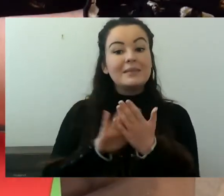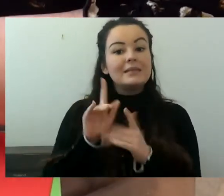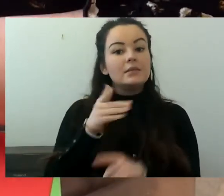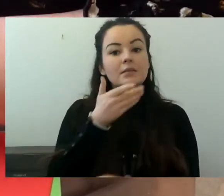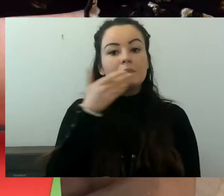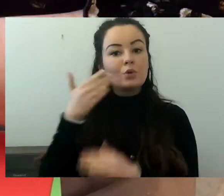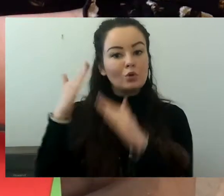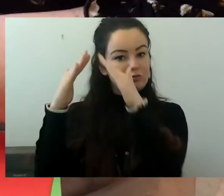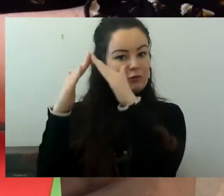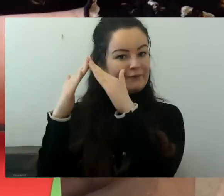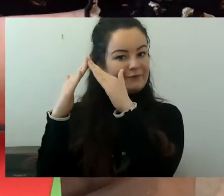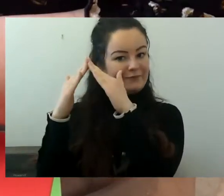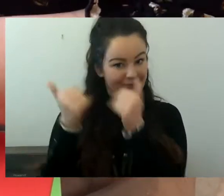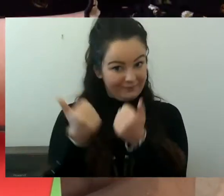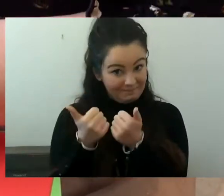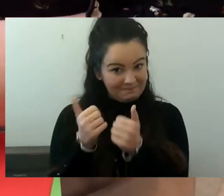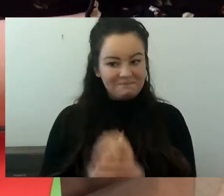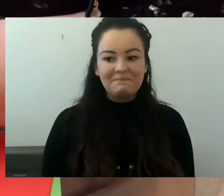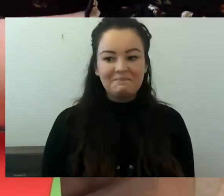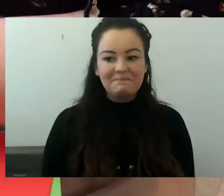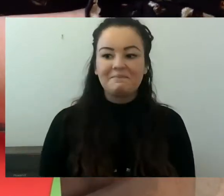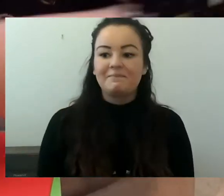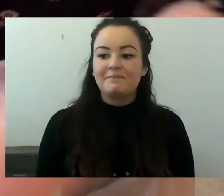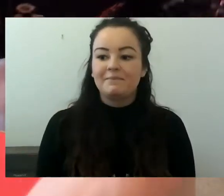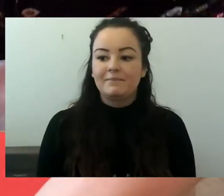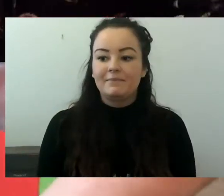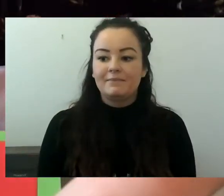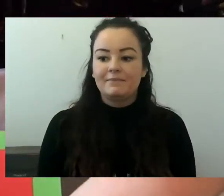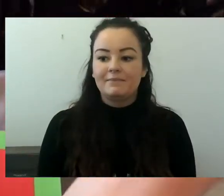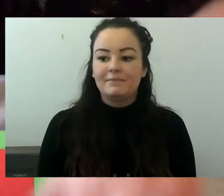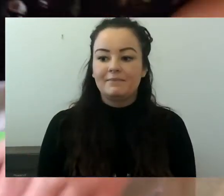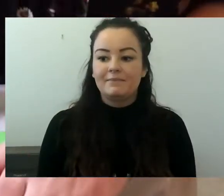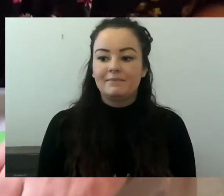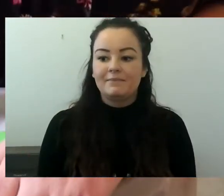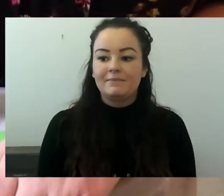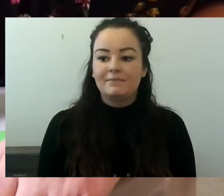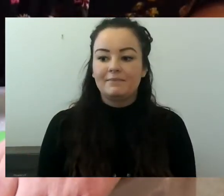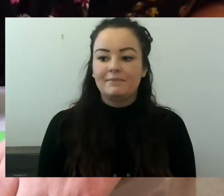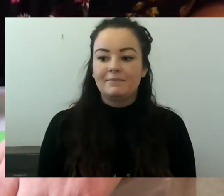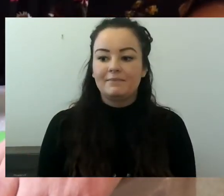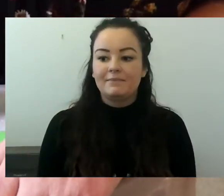roof on top, just leave it like this and you can use any colour that you like